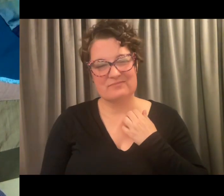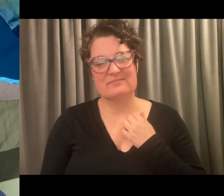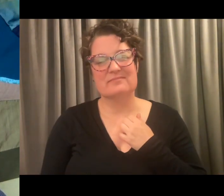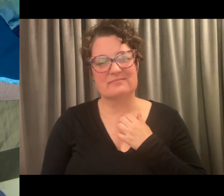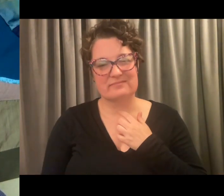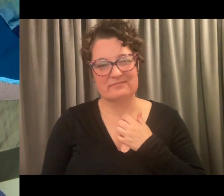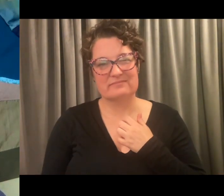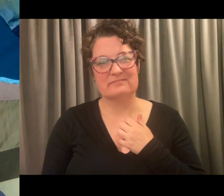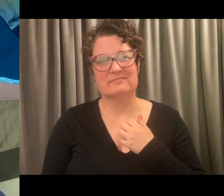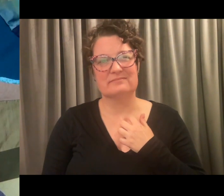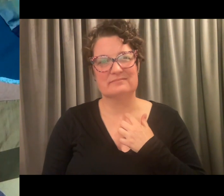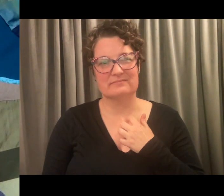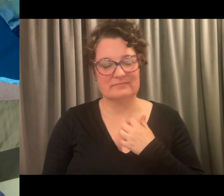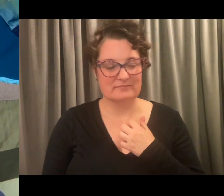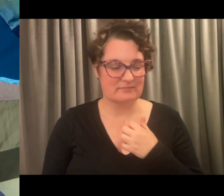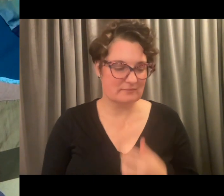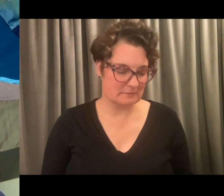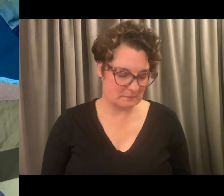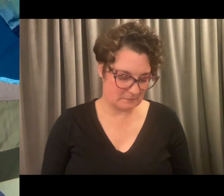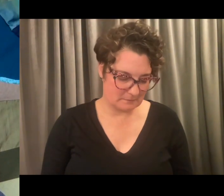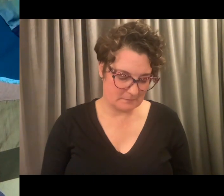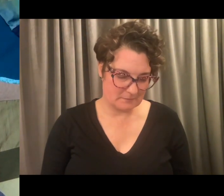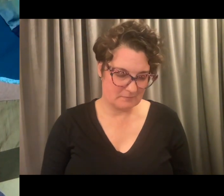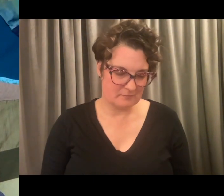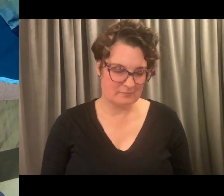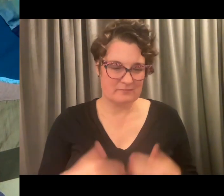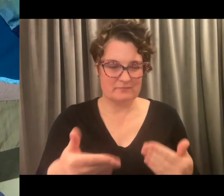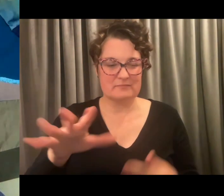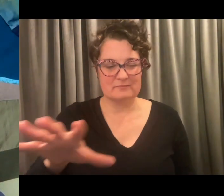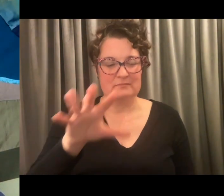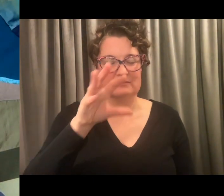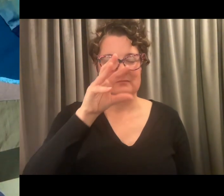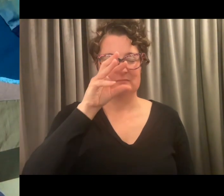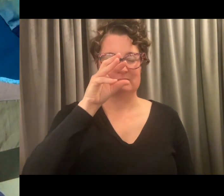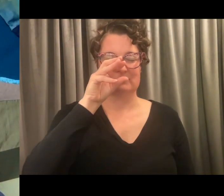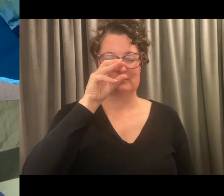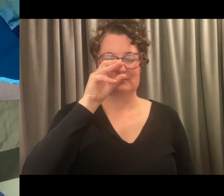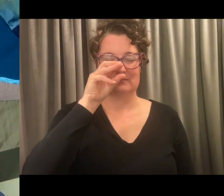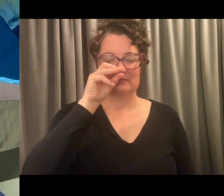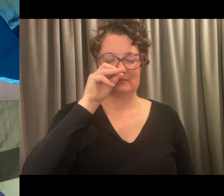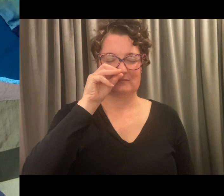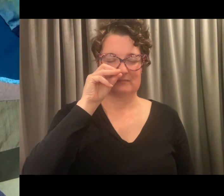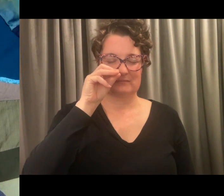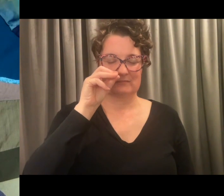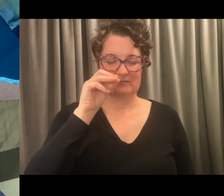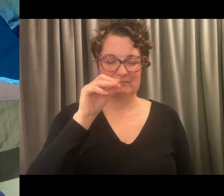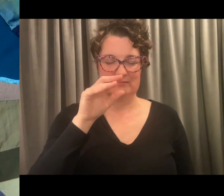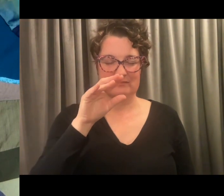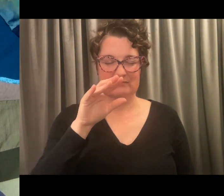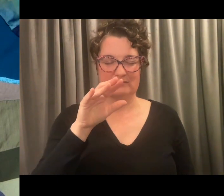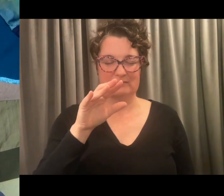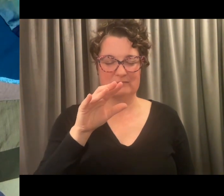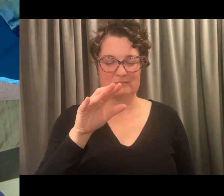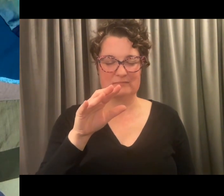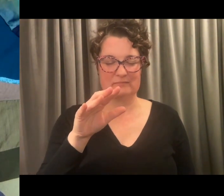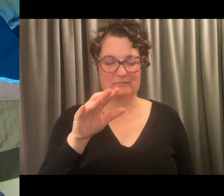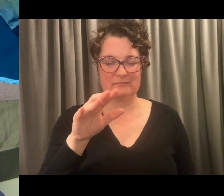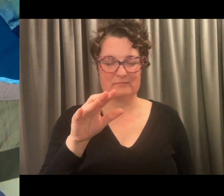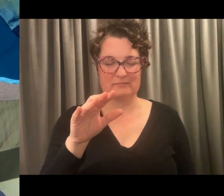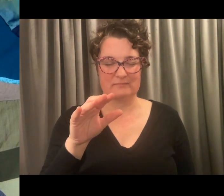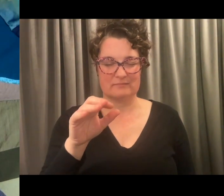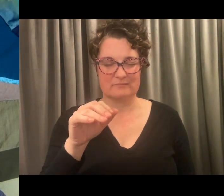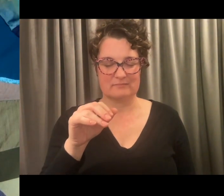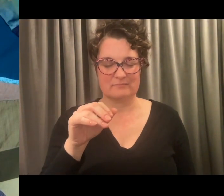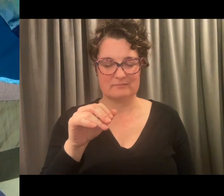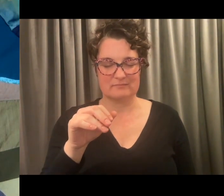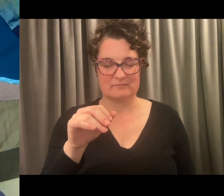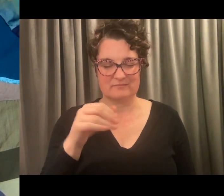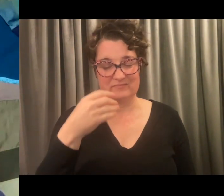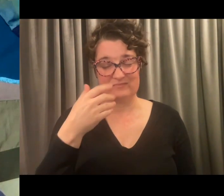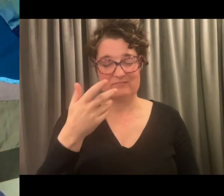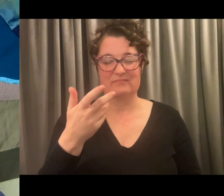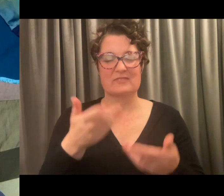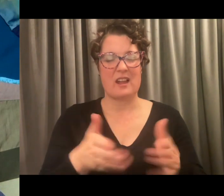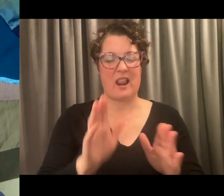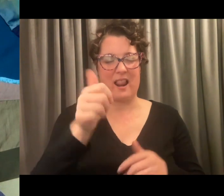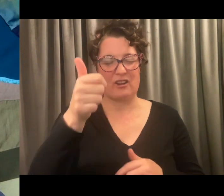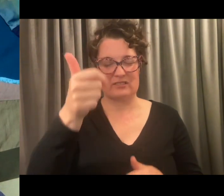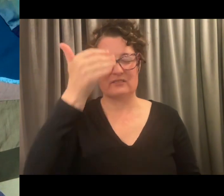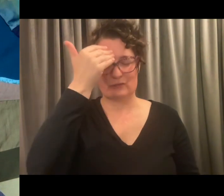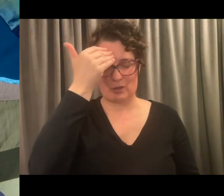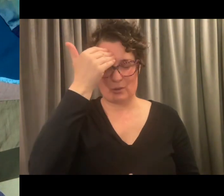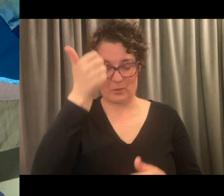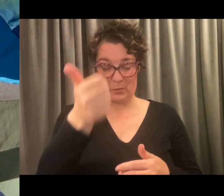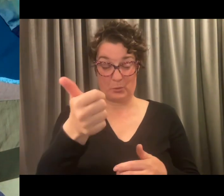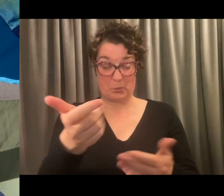Take some breaths and and know that you too- you, you human being of